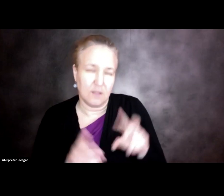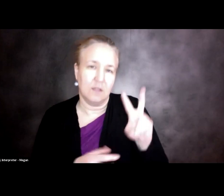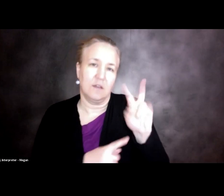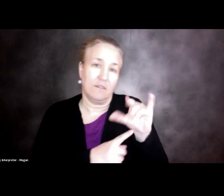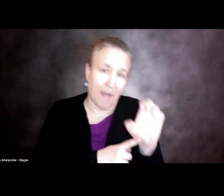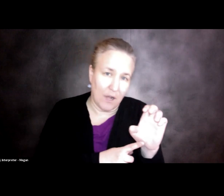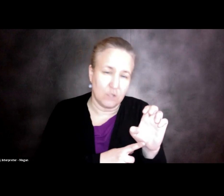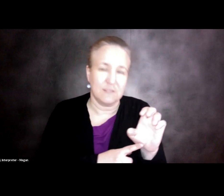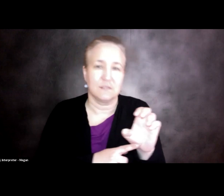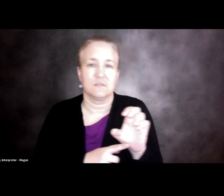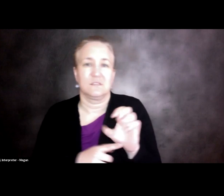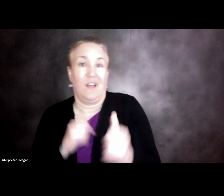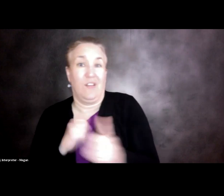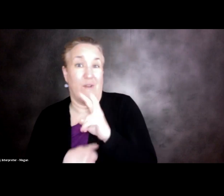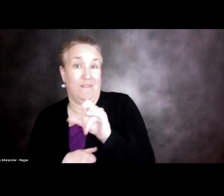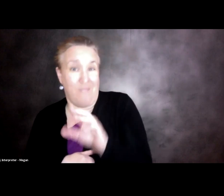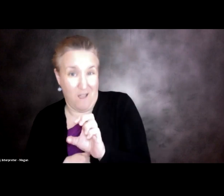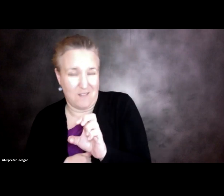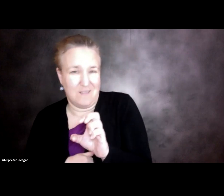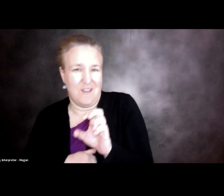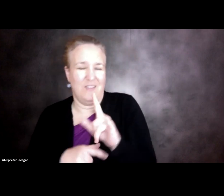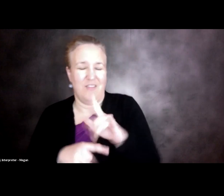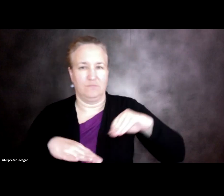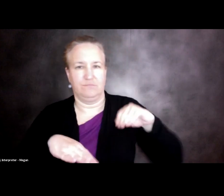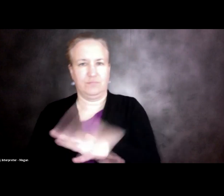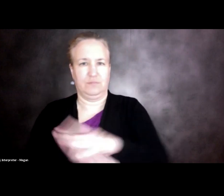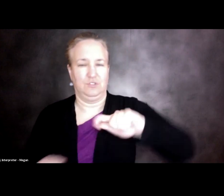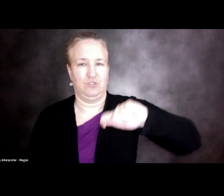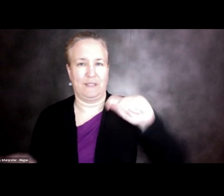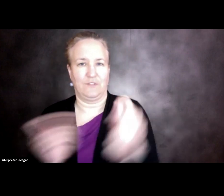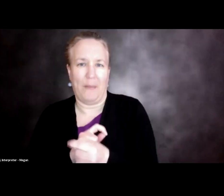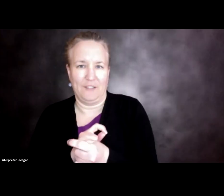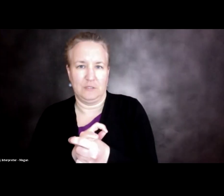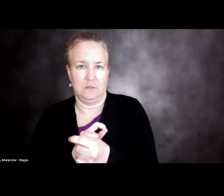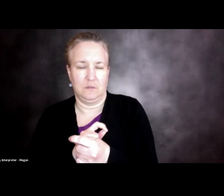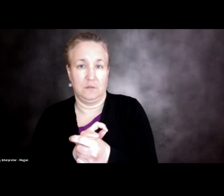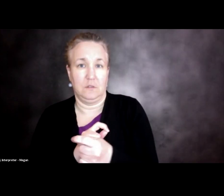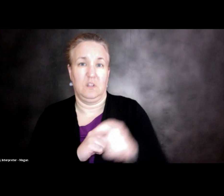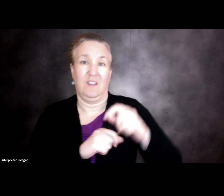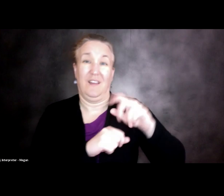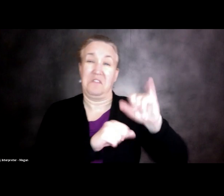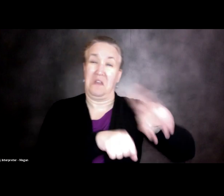of violence as drivers of transformation that push back against the naturalness of various kinds